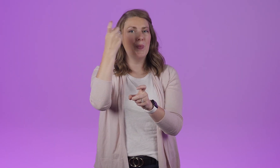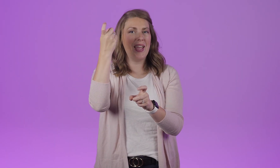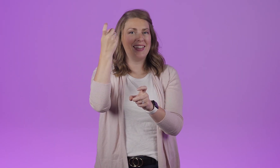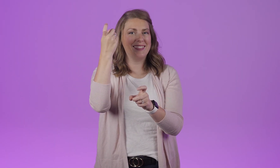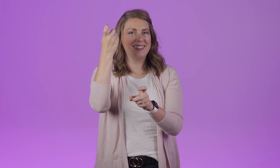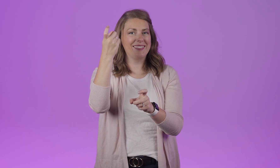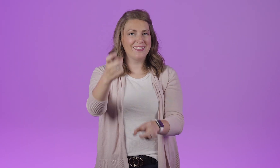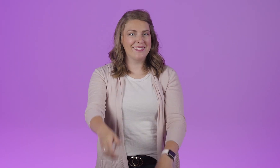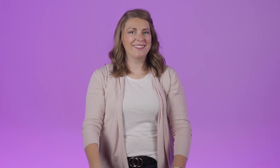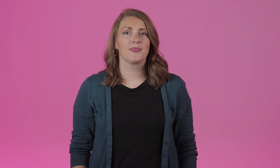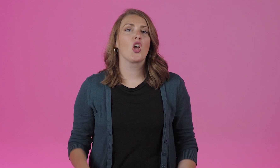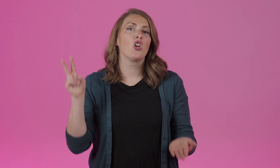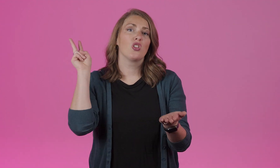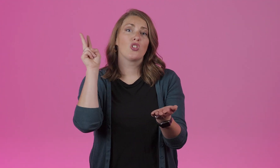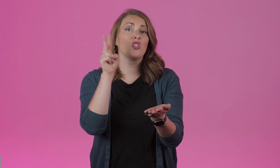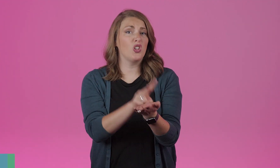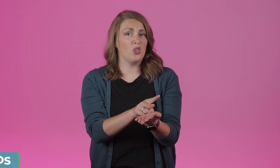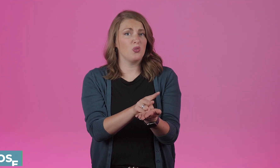WIN LOSE